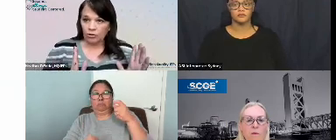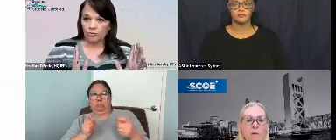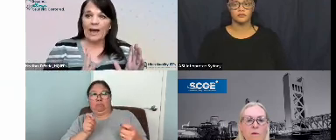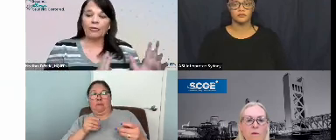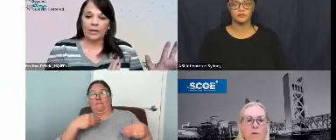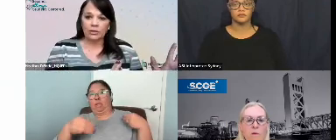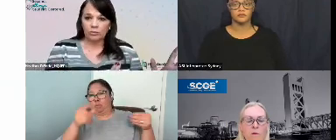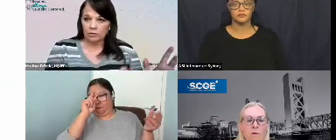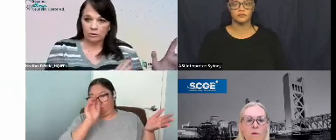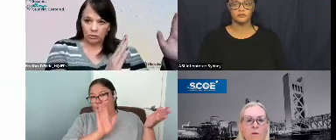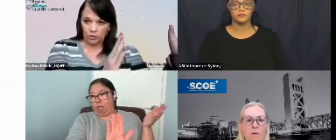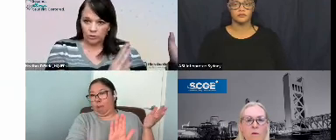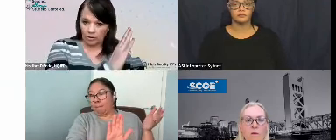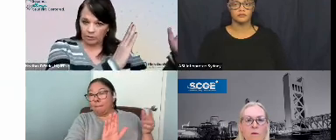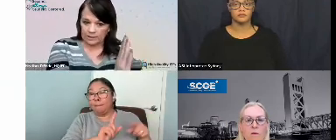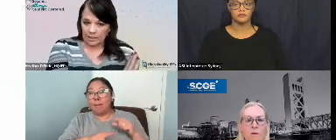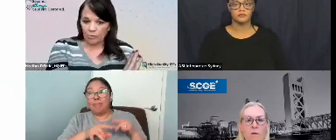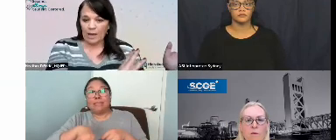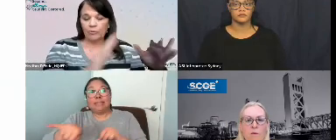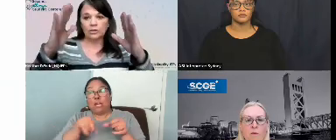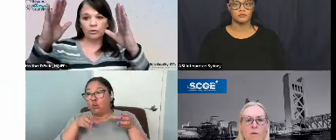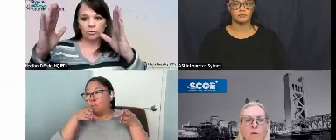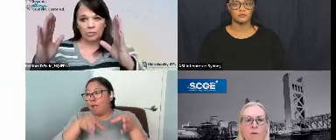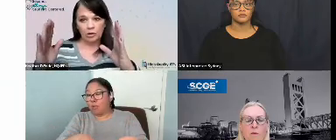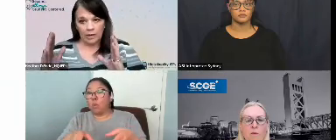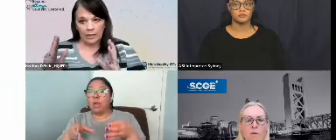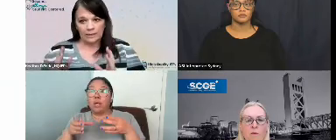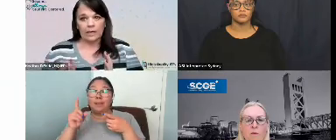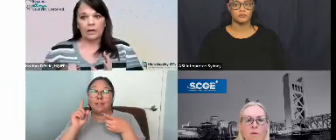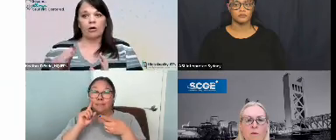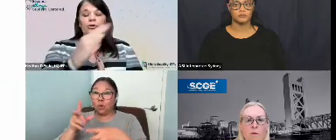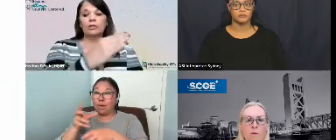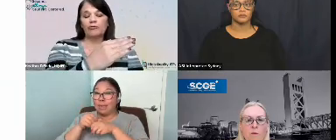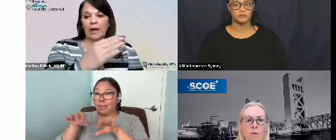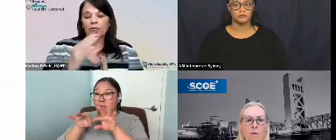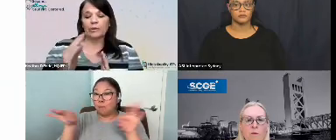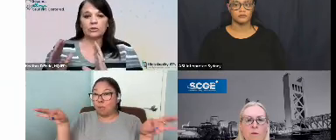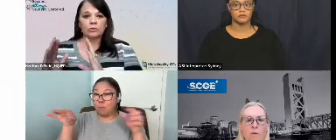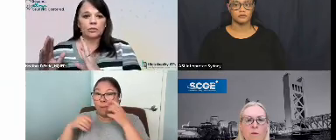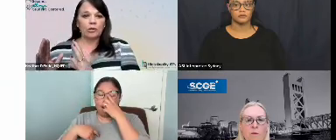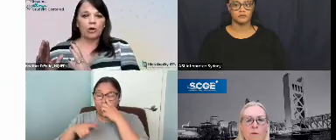standard pathway to a those are standard pathway to a diploma and and an alternative pathways to